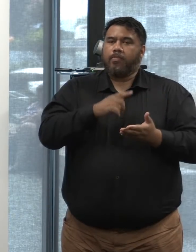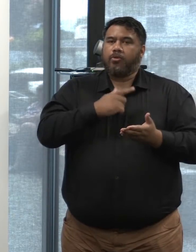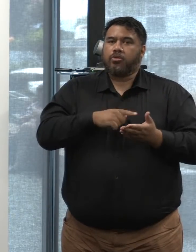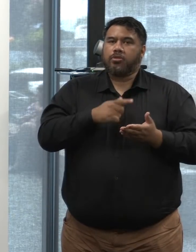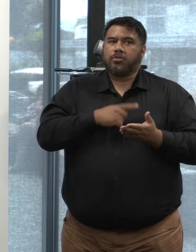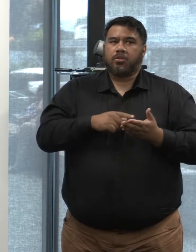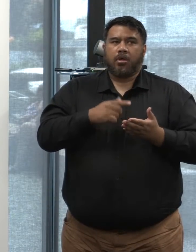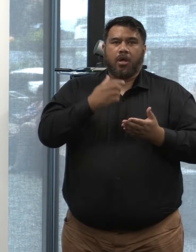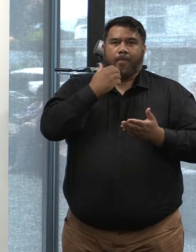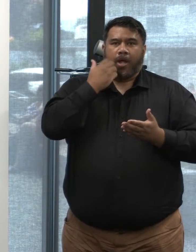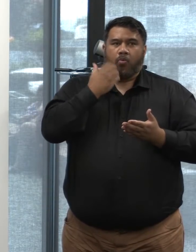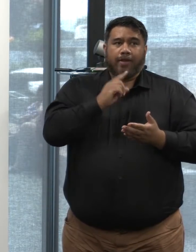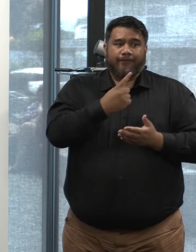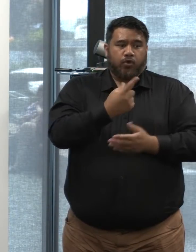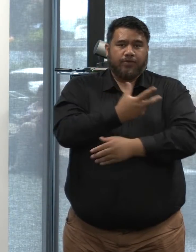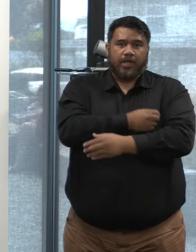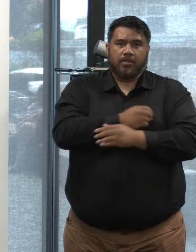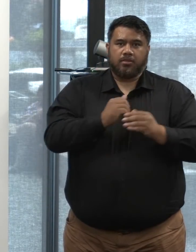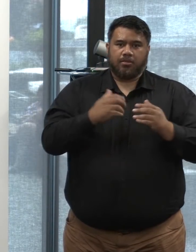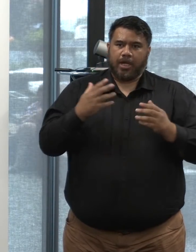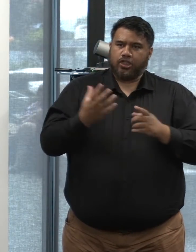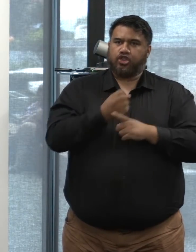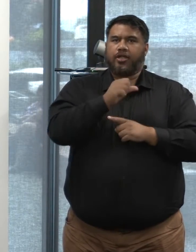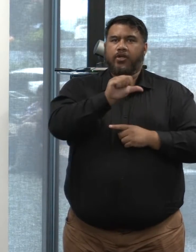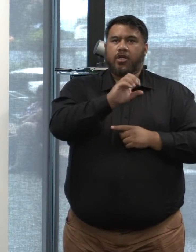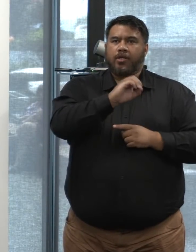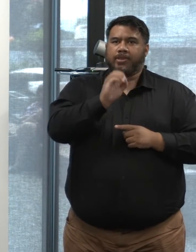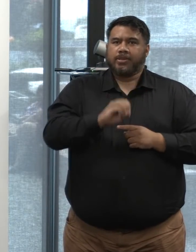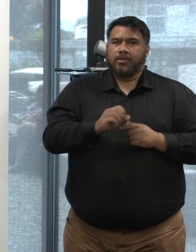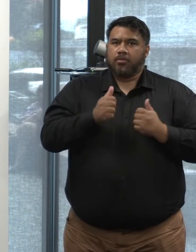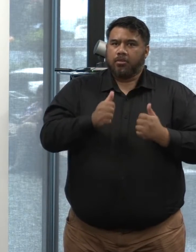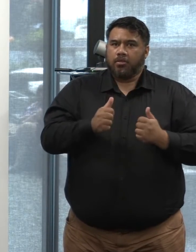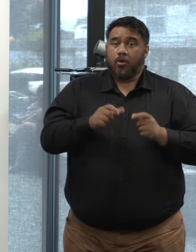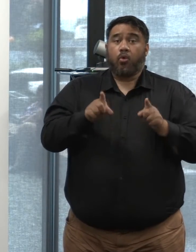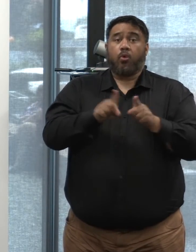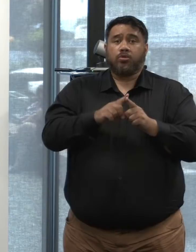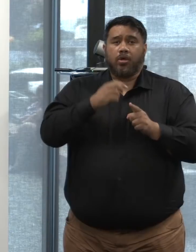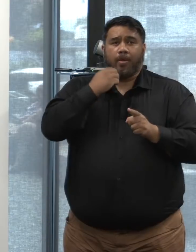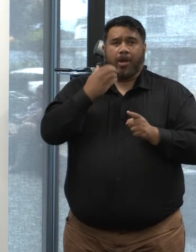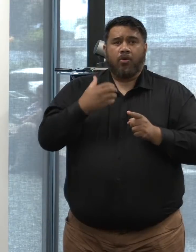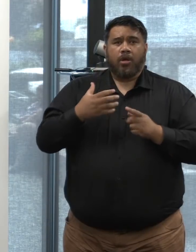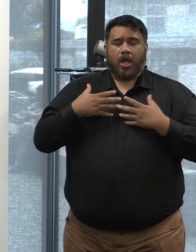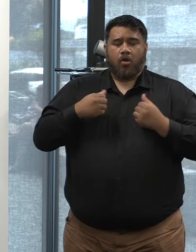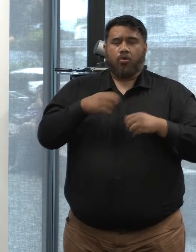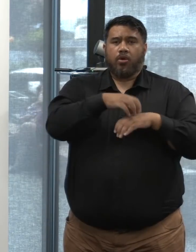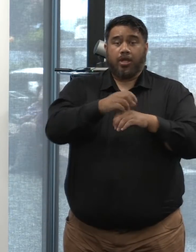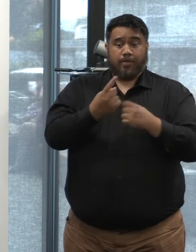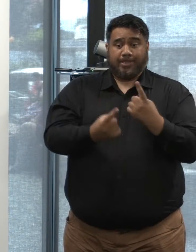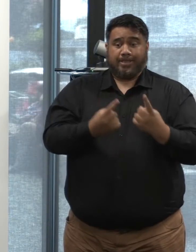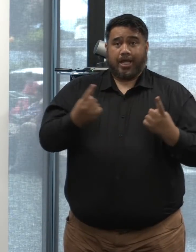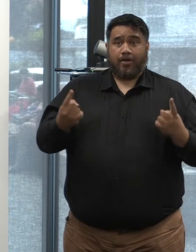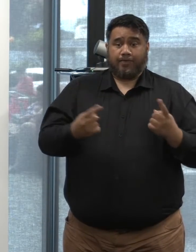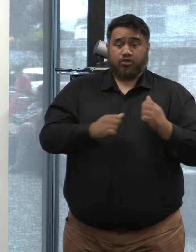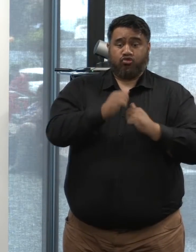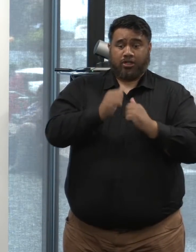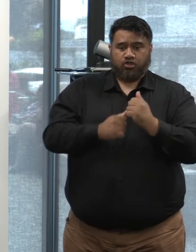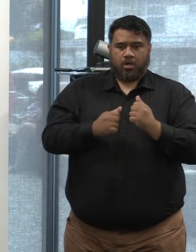We can see now that has made a